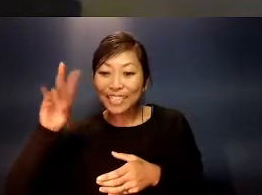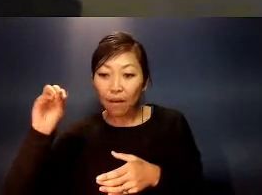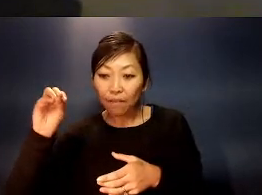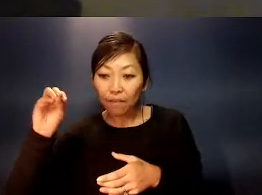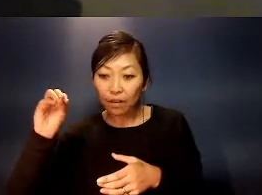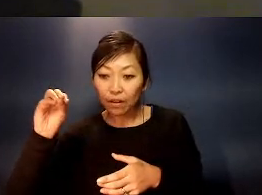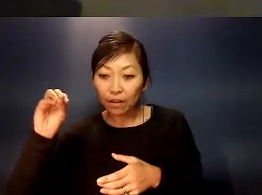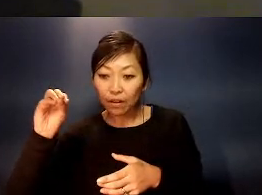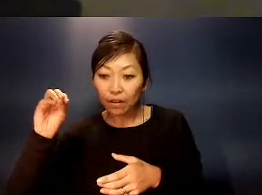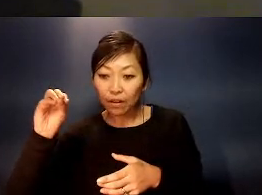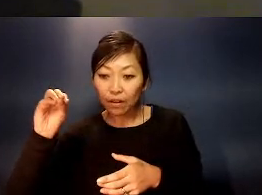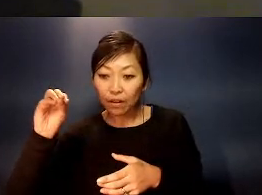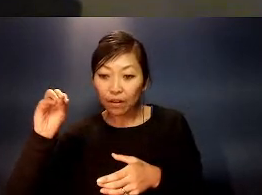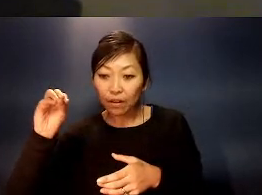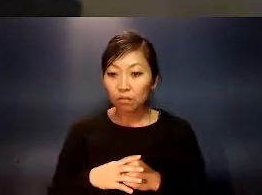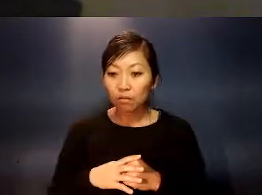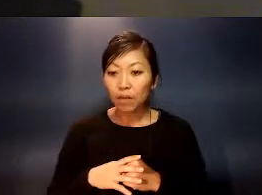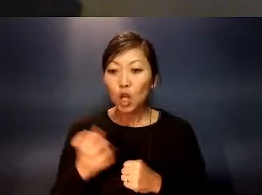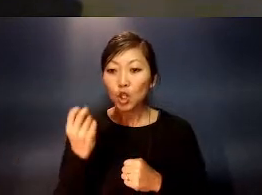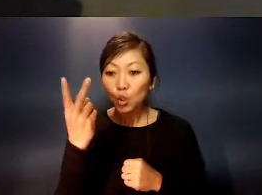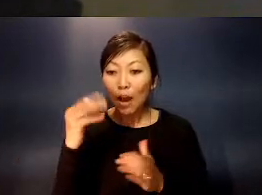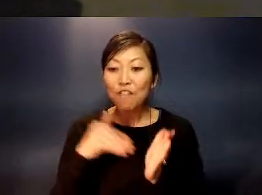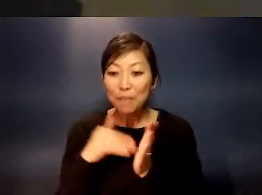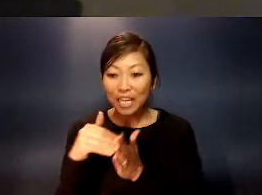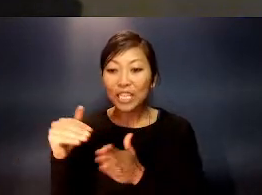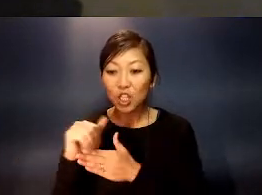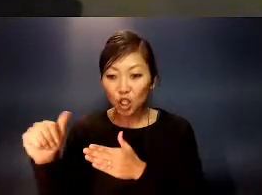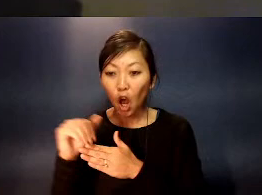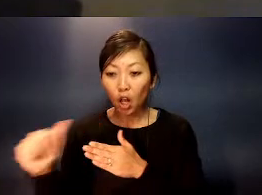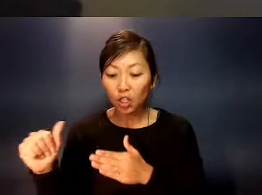NOW MPD SAYS THEY'RE DOWN TO 545 OFFICERS AND, YET, THEIR BUDGET WILL BE $192 MILLION NEXT YEAR.